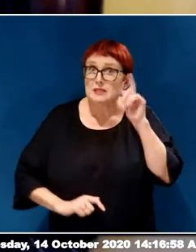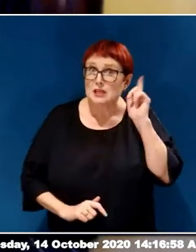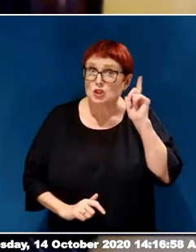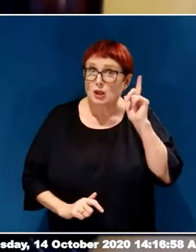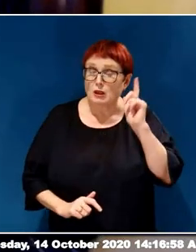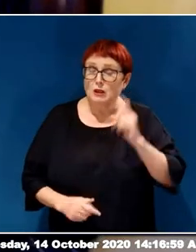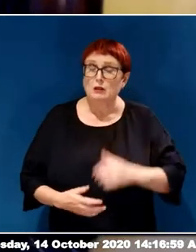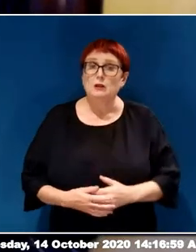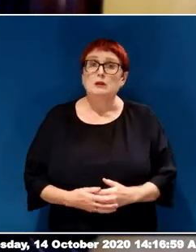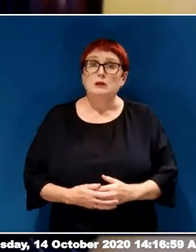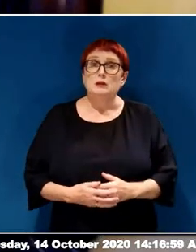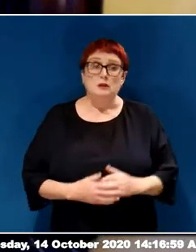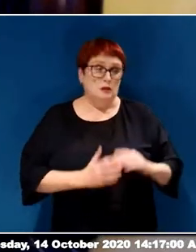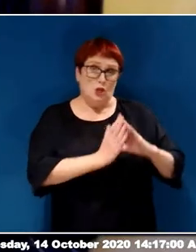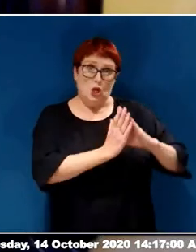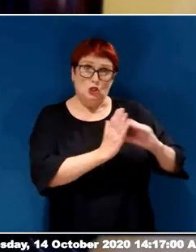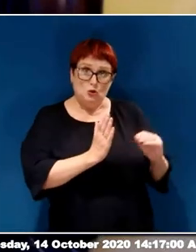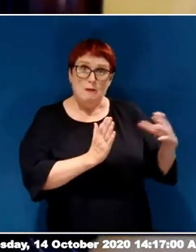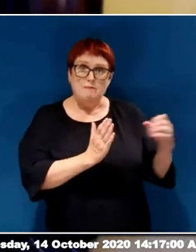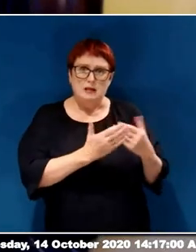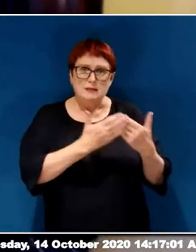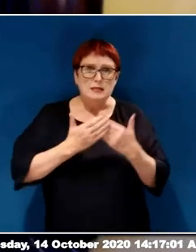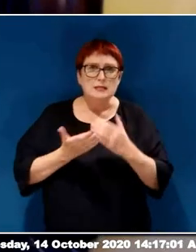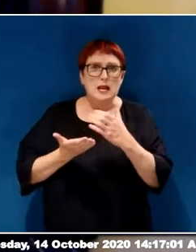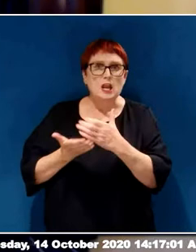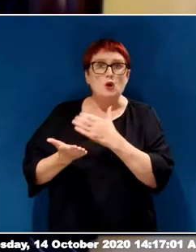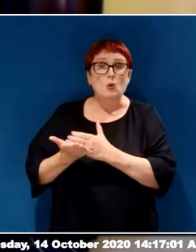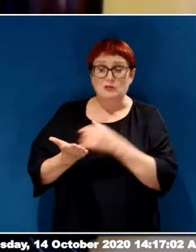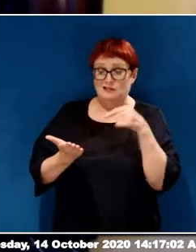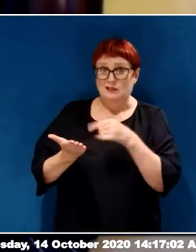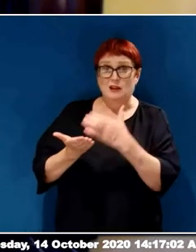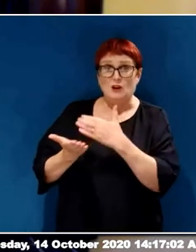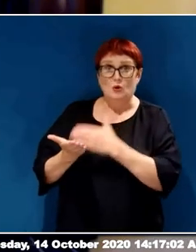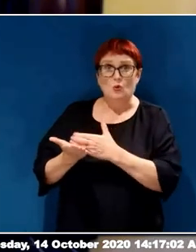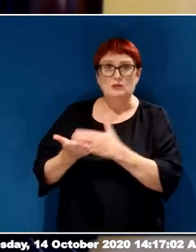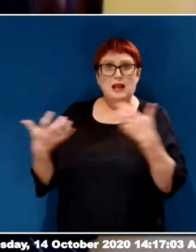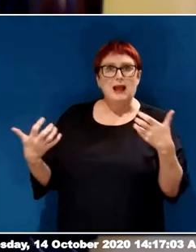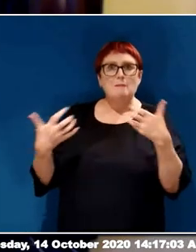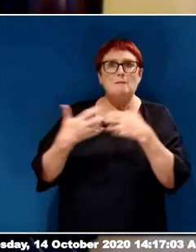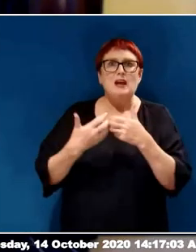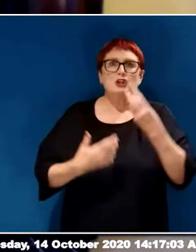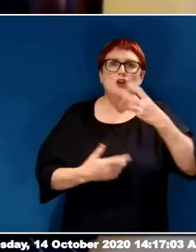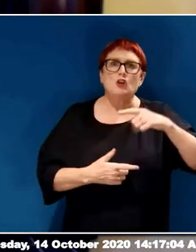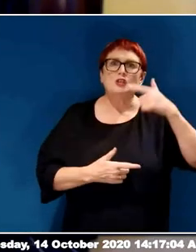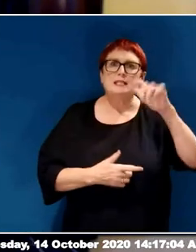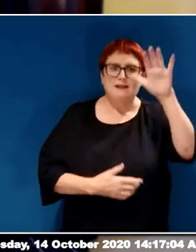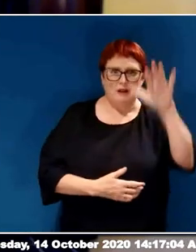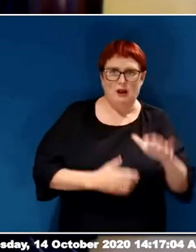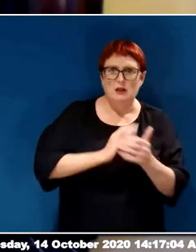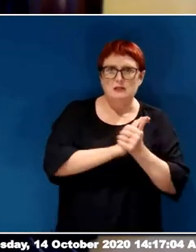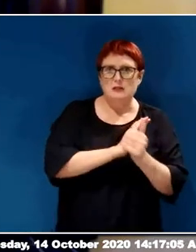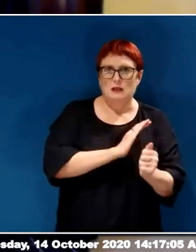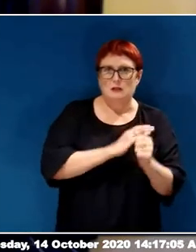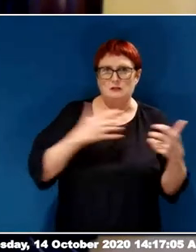accredited against those 37 focus areas. They are, in some instances, quite generic.